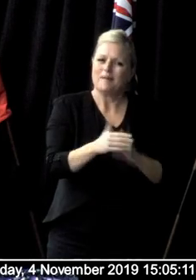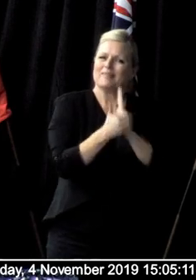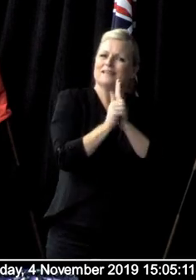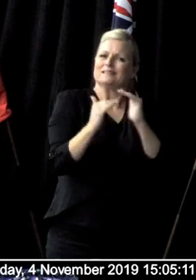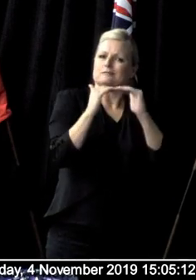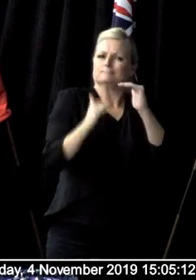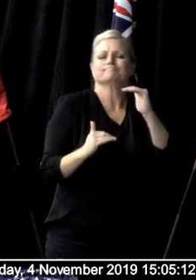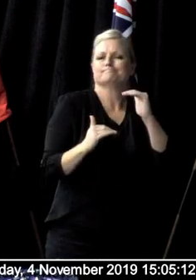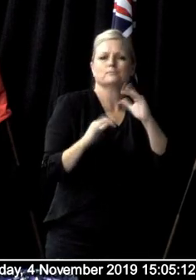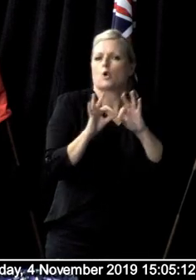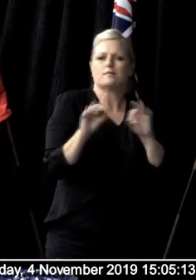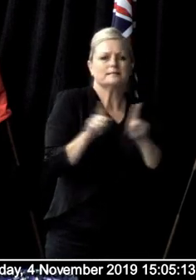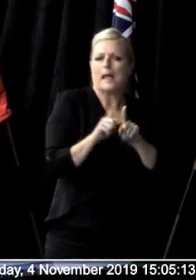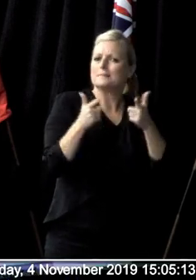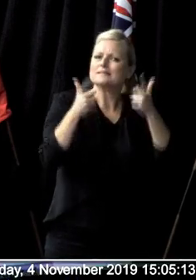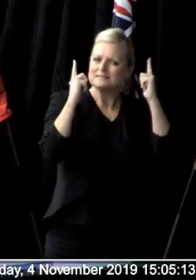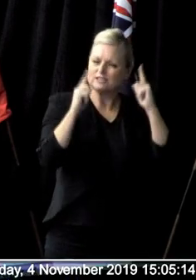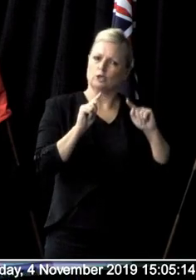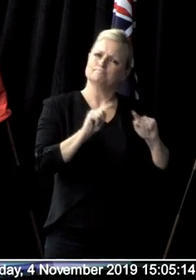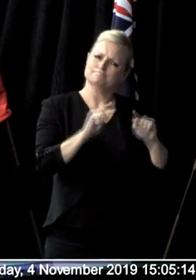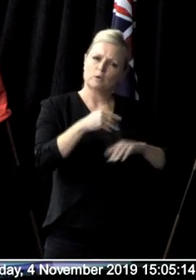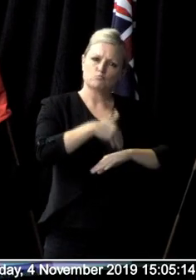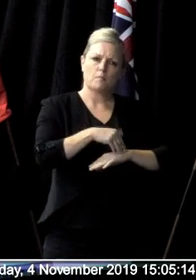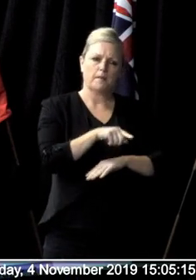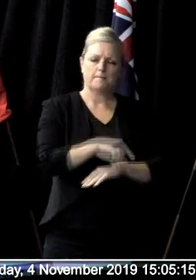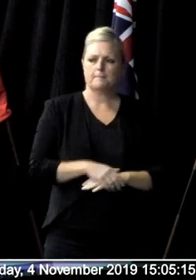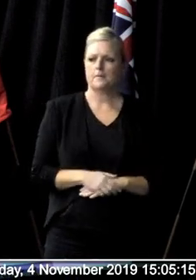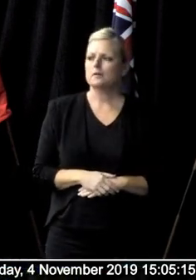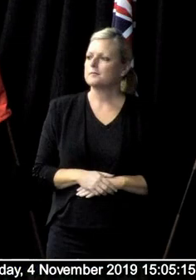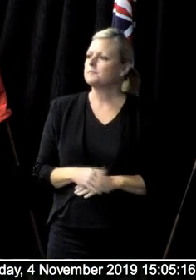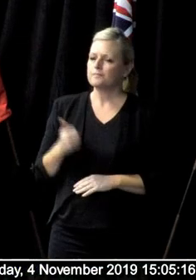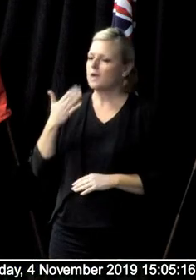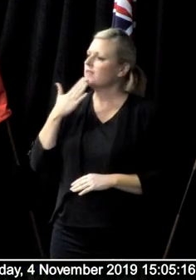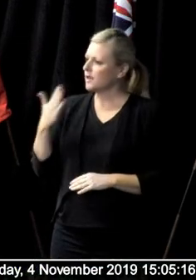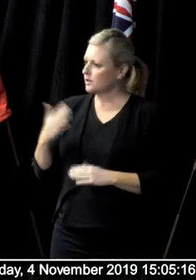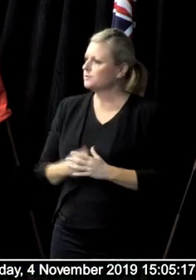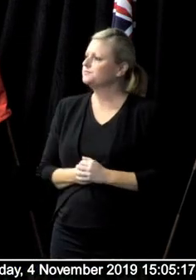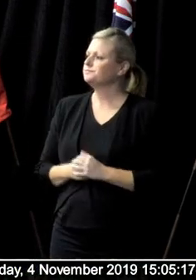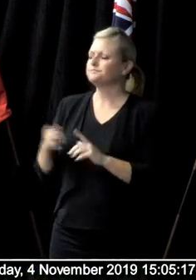Yes. I understand. Thank you.